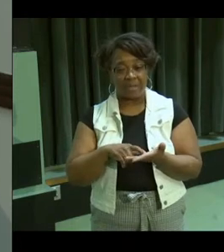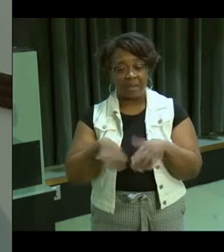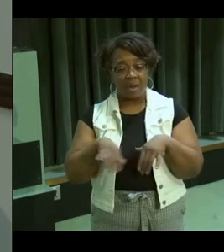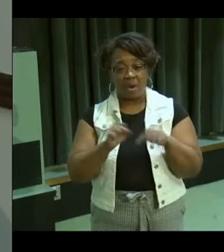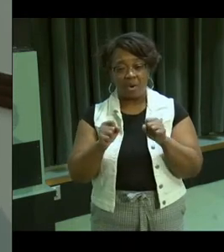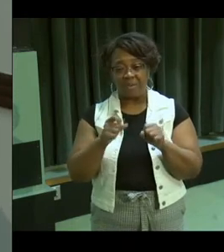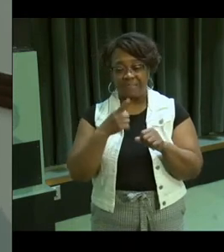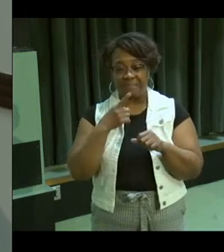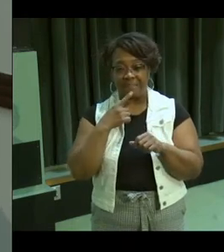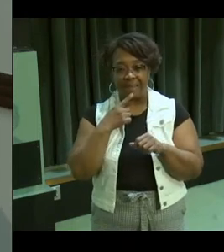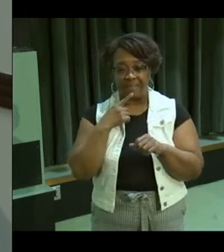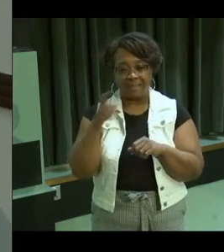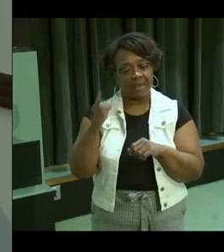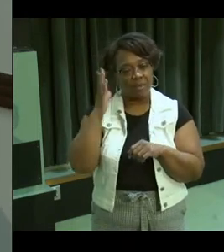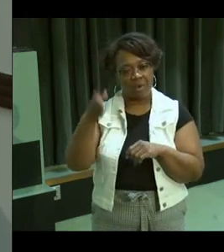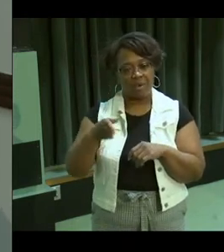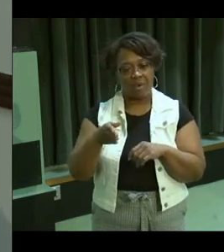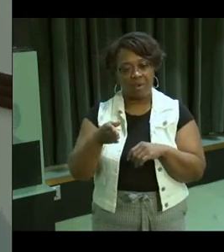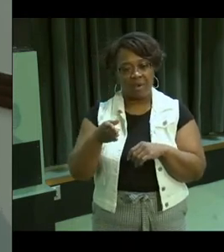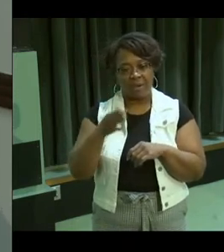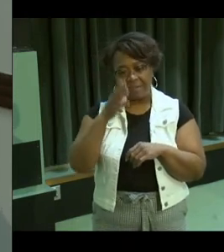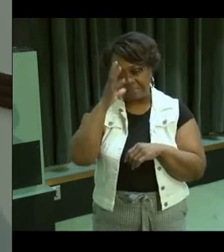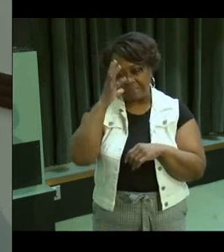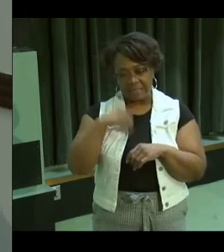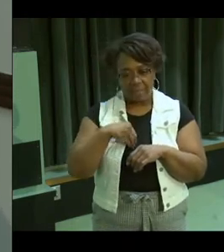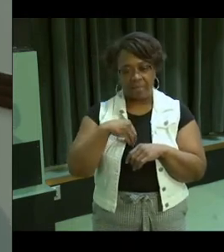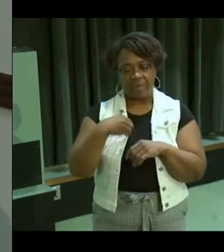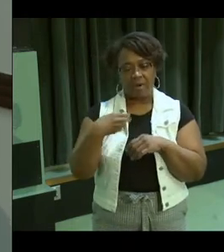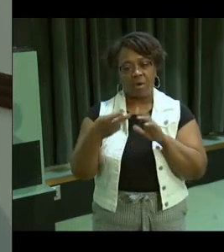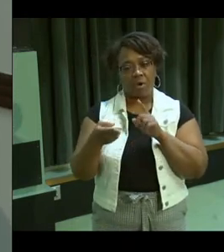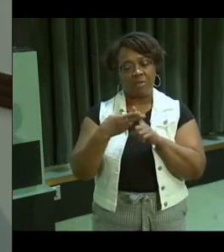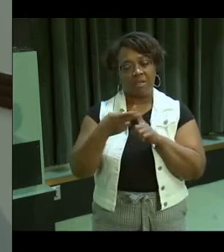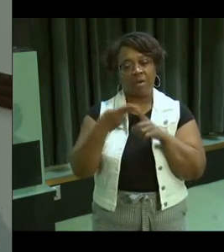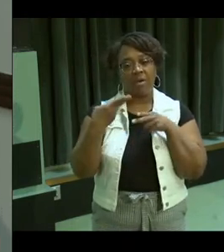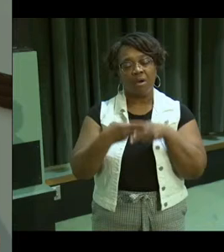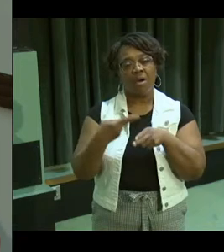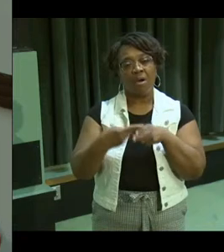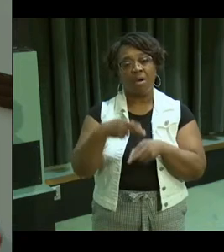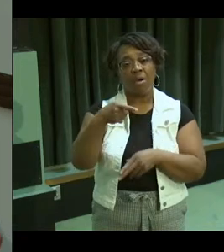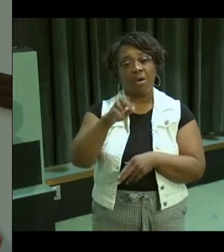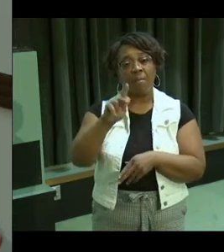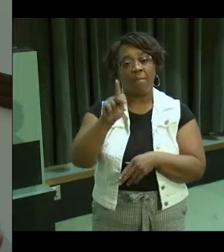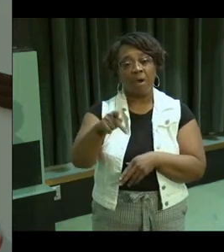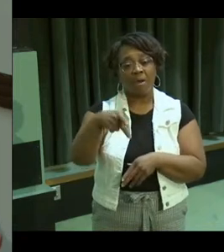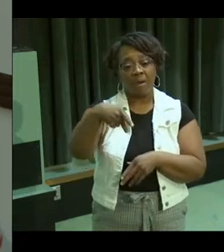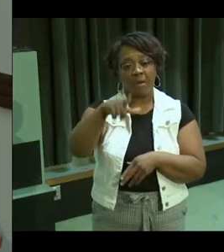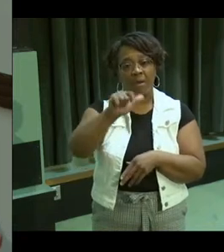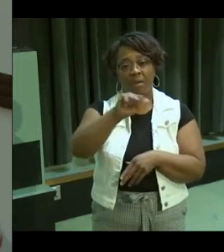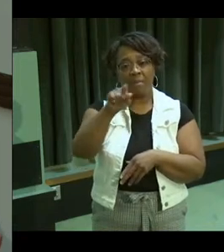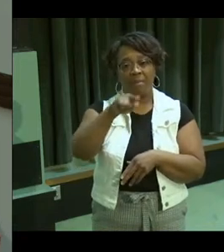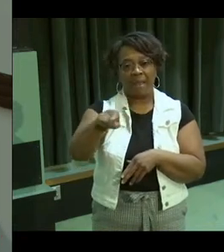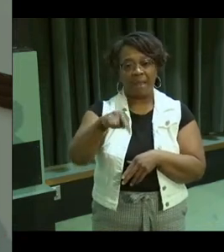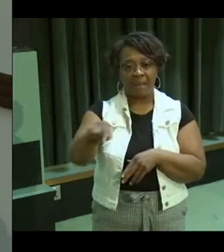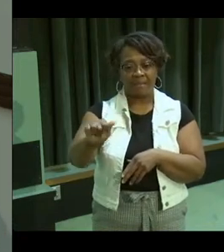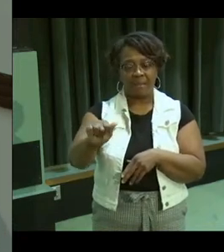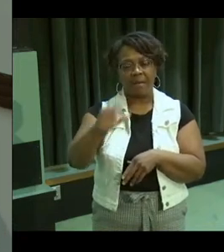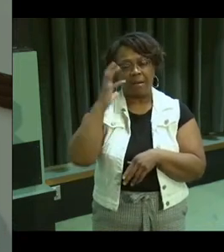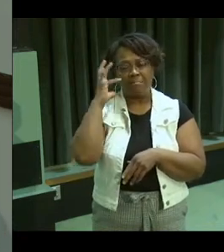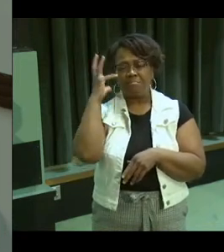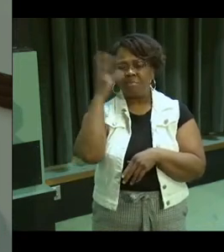staying at a park, a hotel called the Park Plaza Hotel,